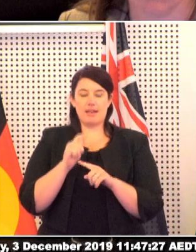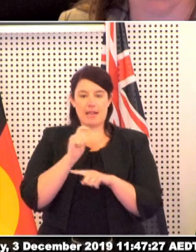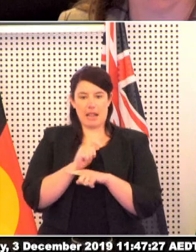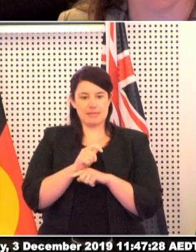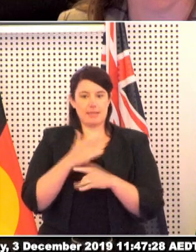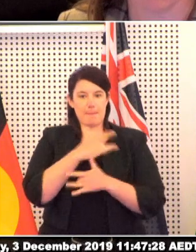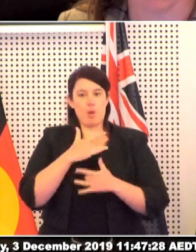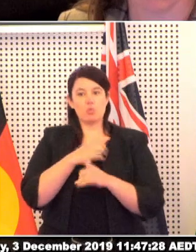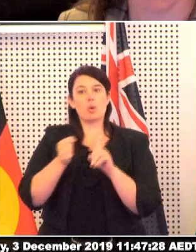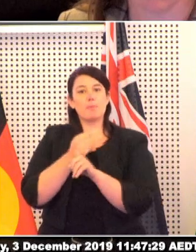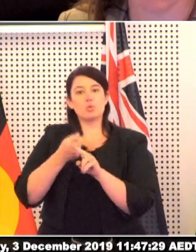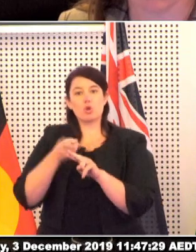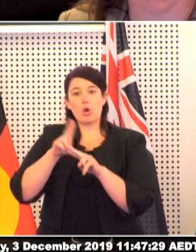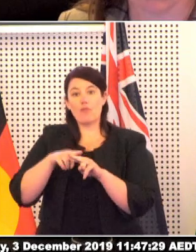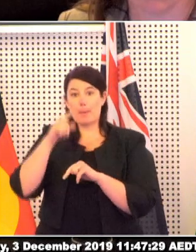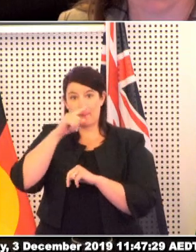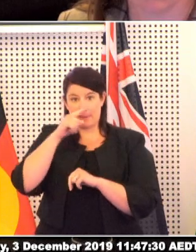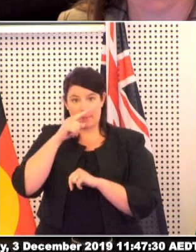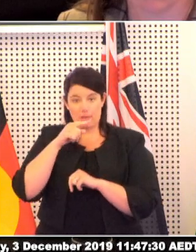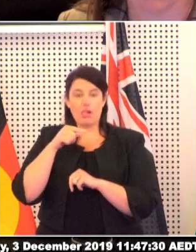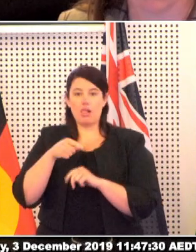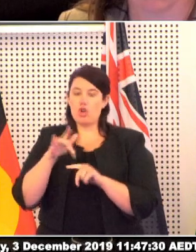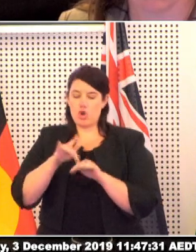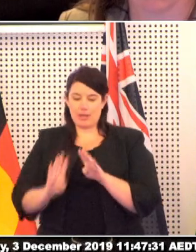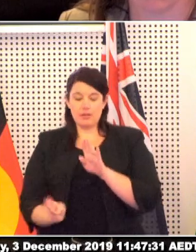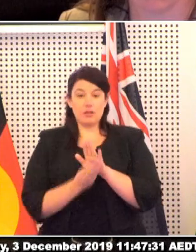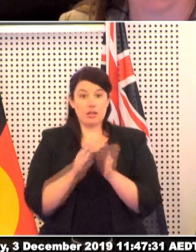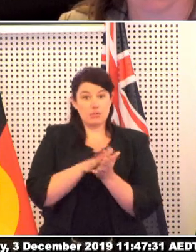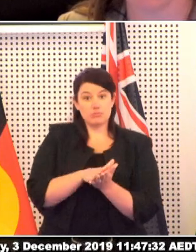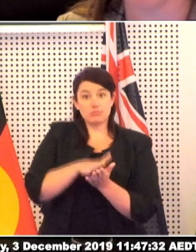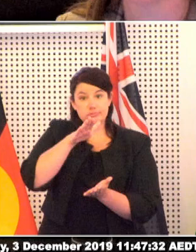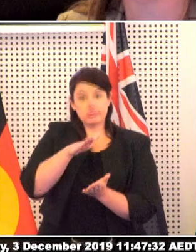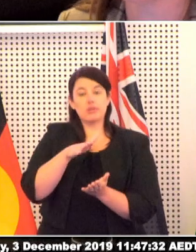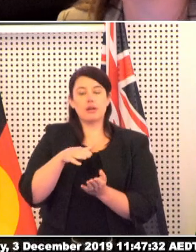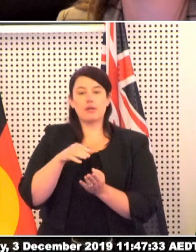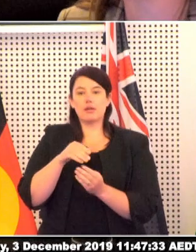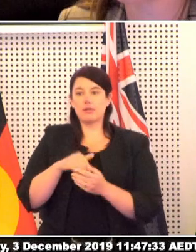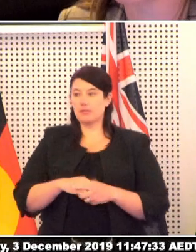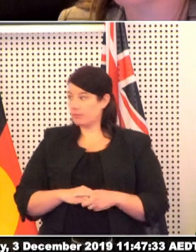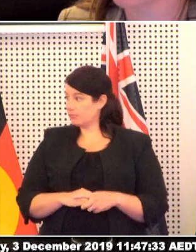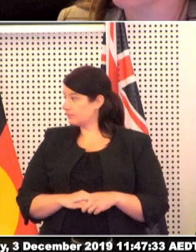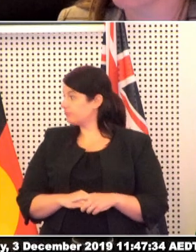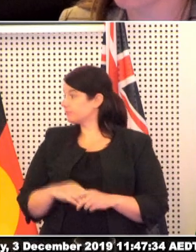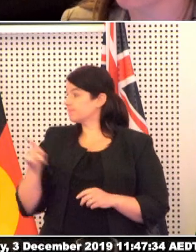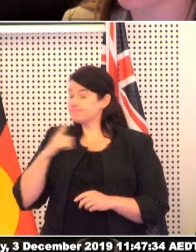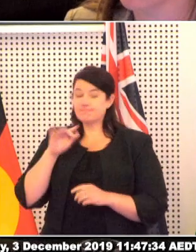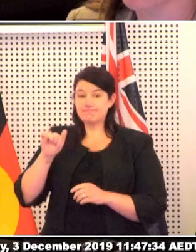Disability, which is not yet in the tender bundle but will find its way there. I think we each have copies of that.